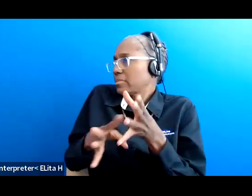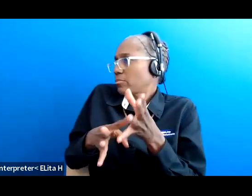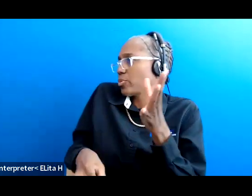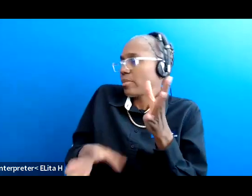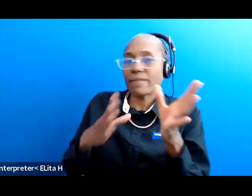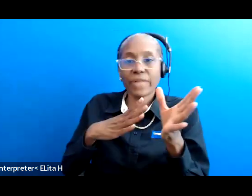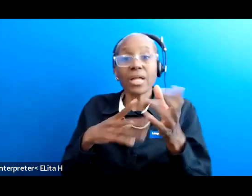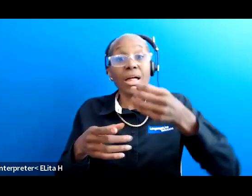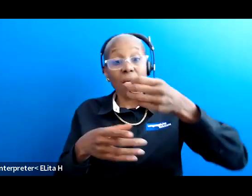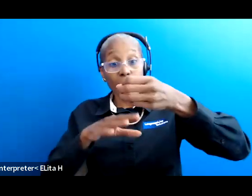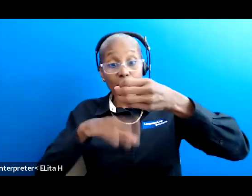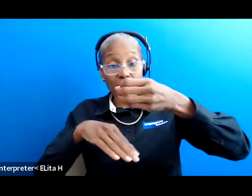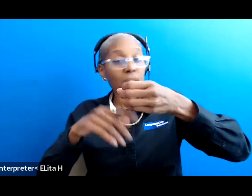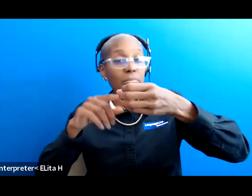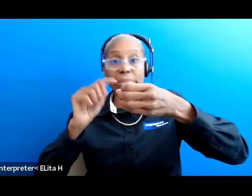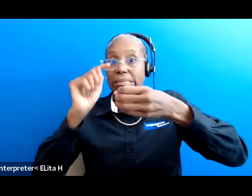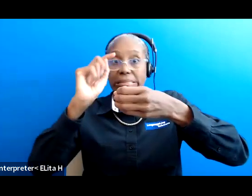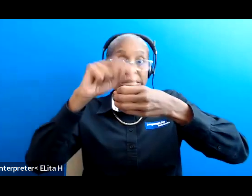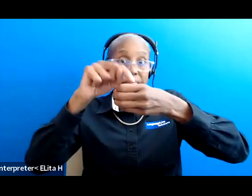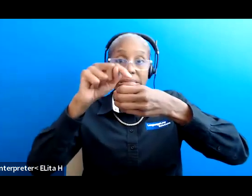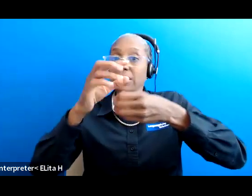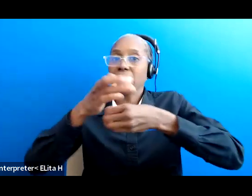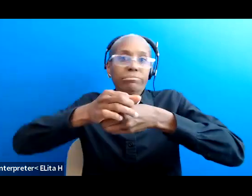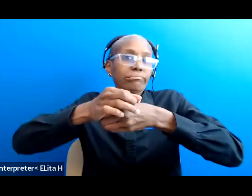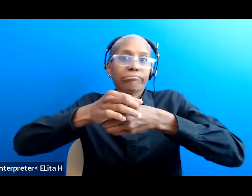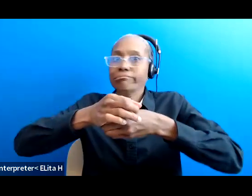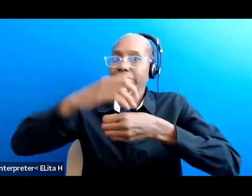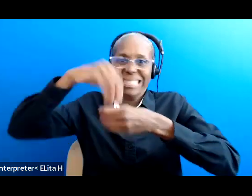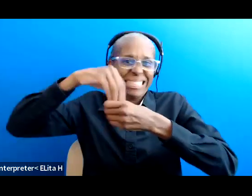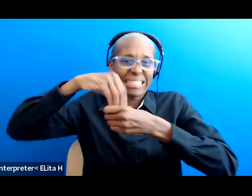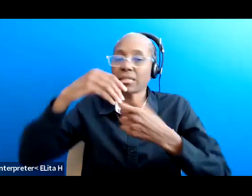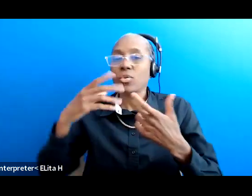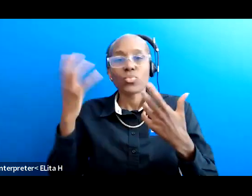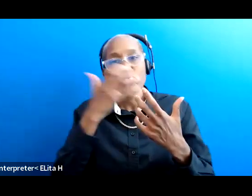So that's how that works. So it's usually that internal sphincter that's leading to the problem.